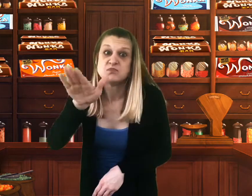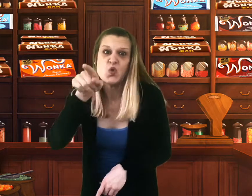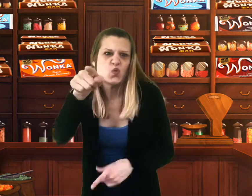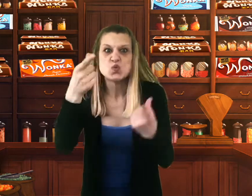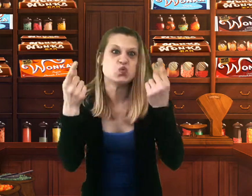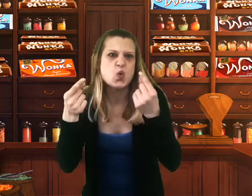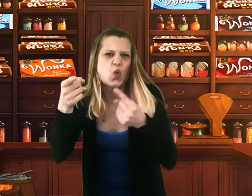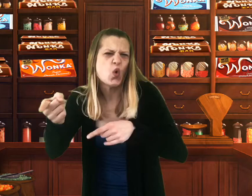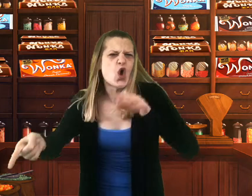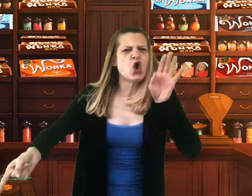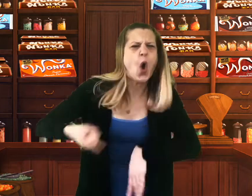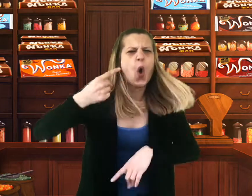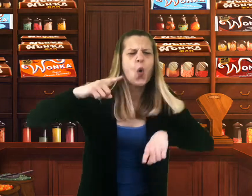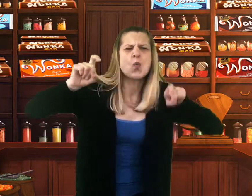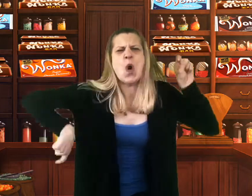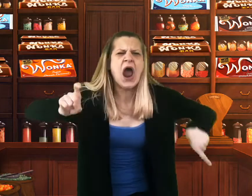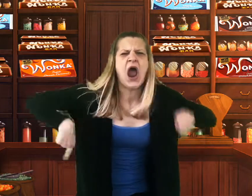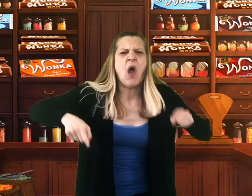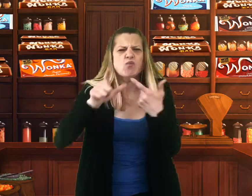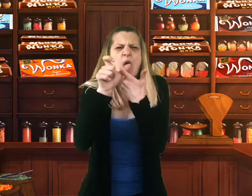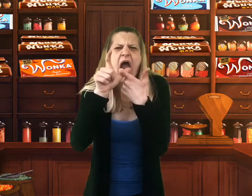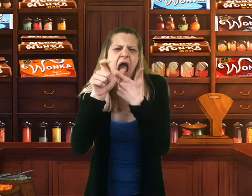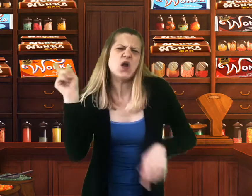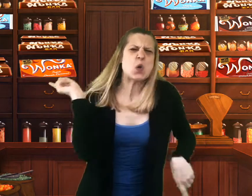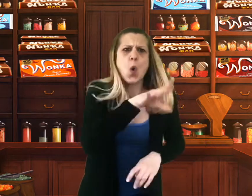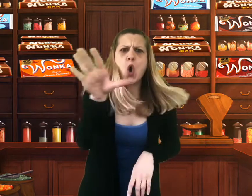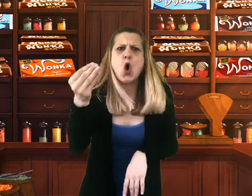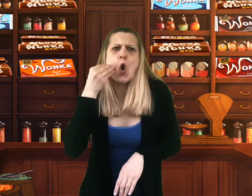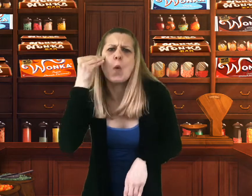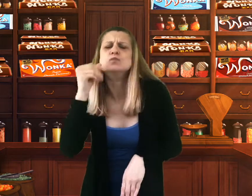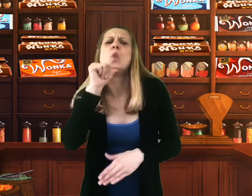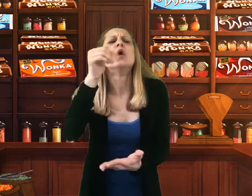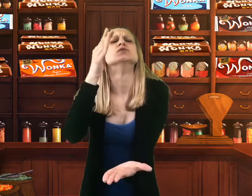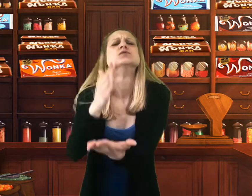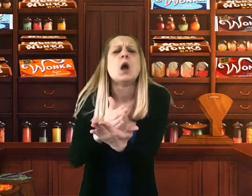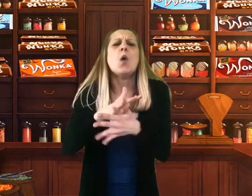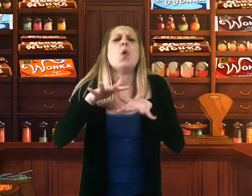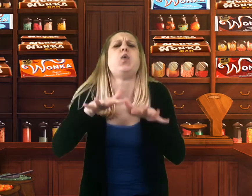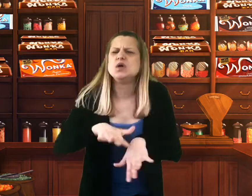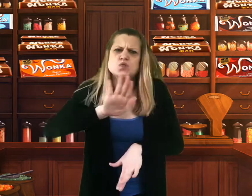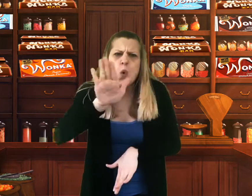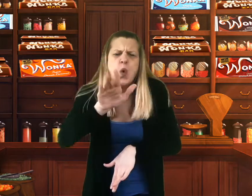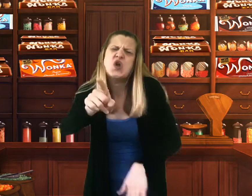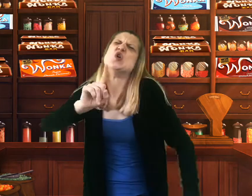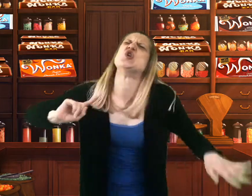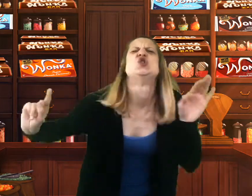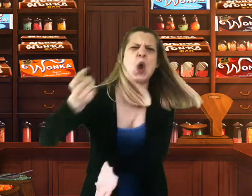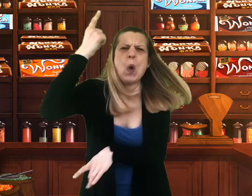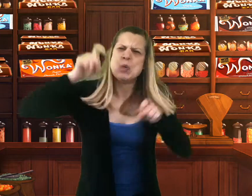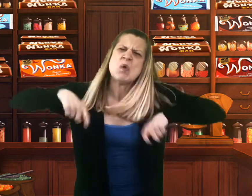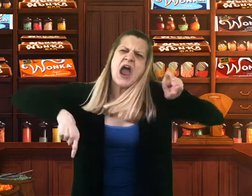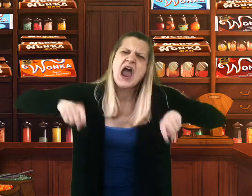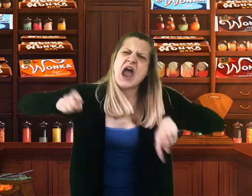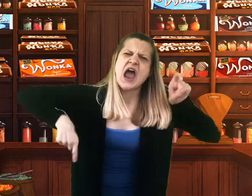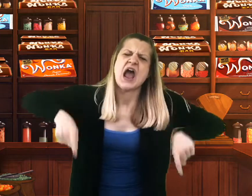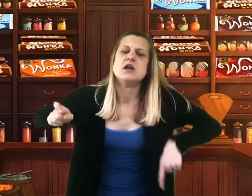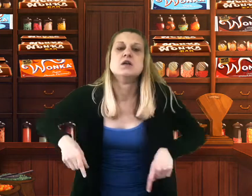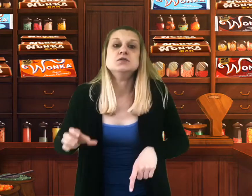"Now, take it away and run all the way and don’t stop till you get there, you understand?"